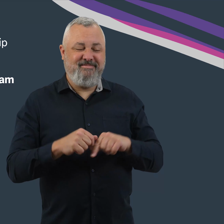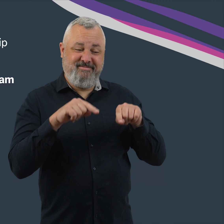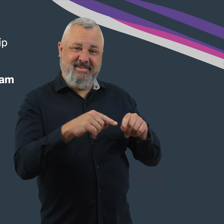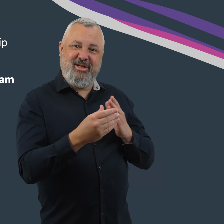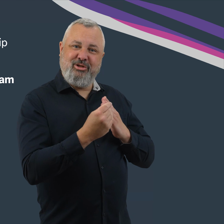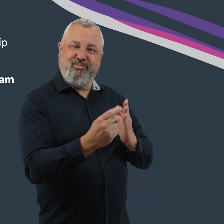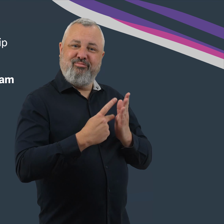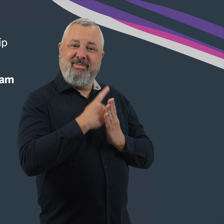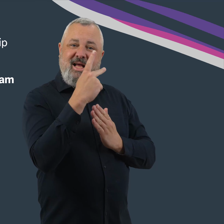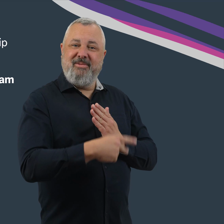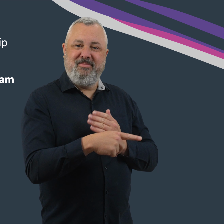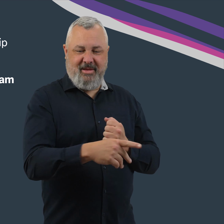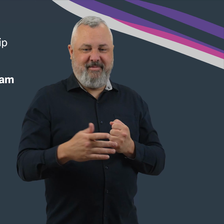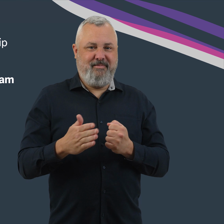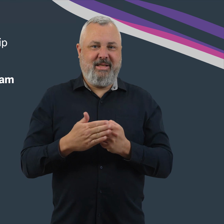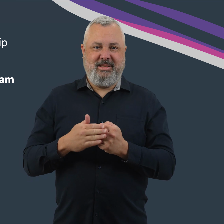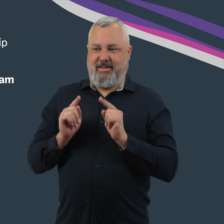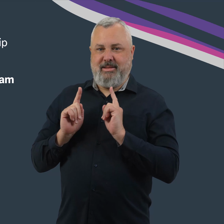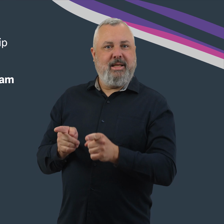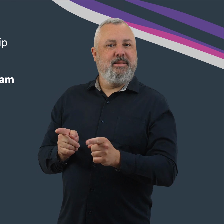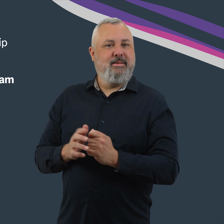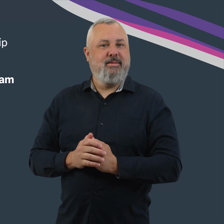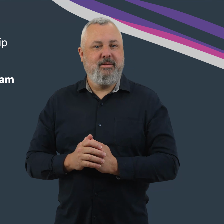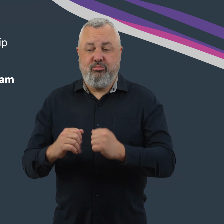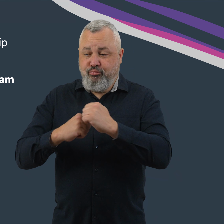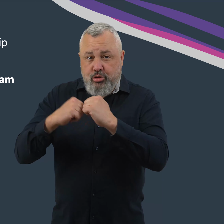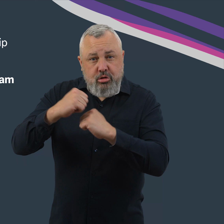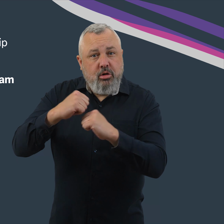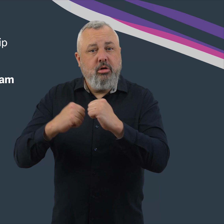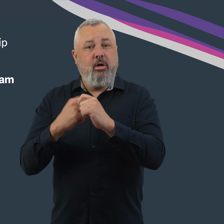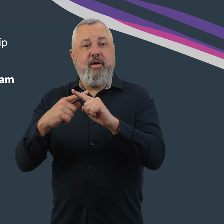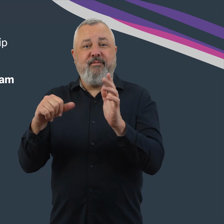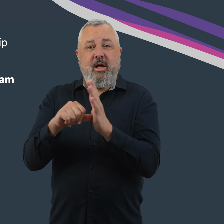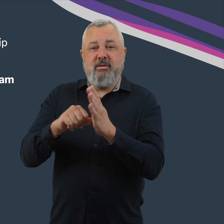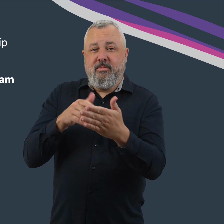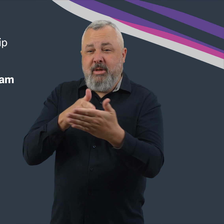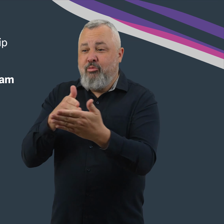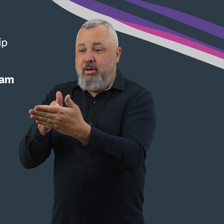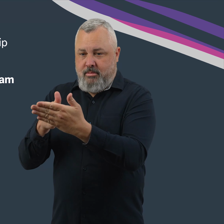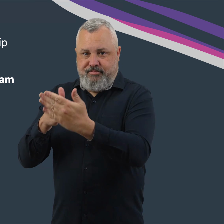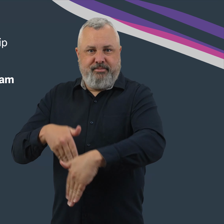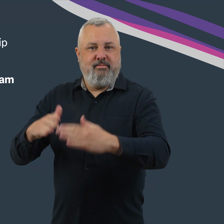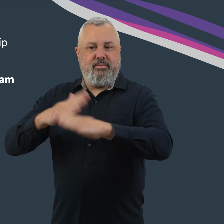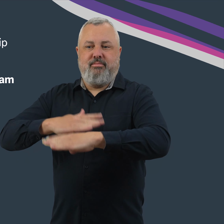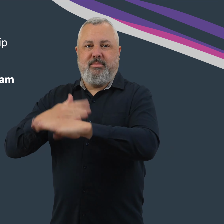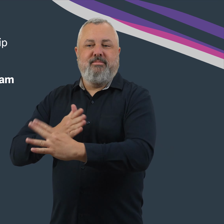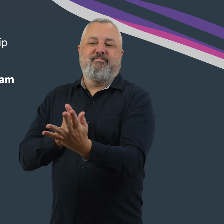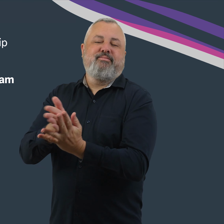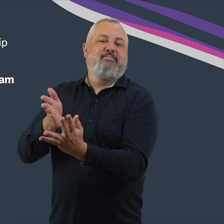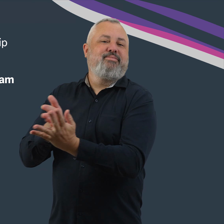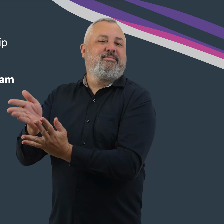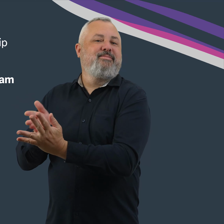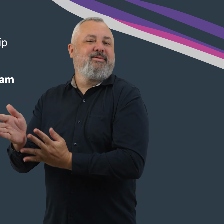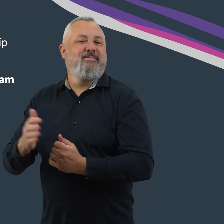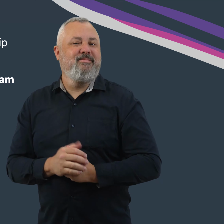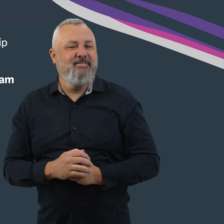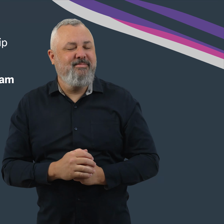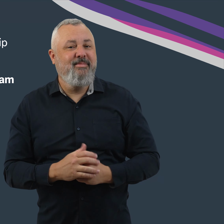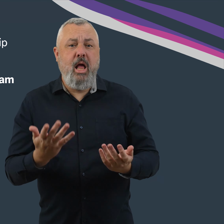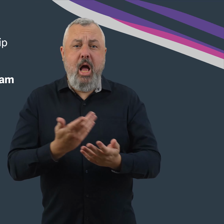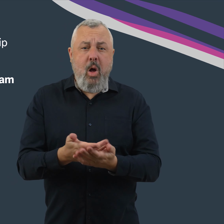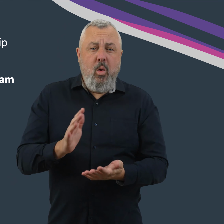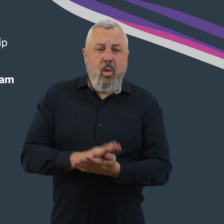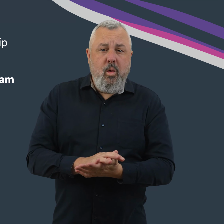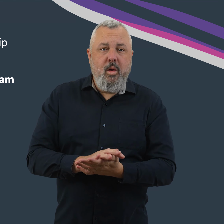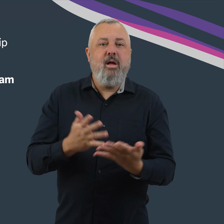The Leadership Program addresses both structural and financial barriers by